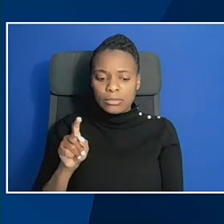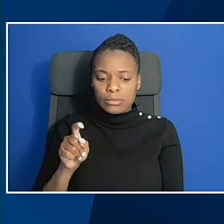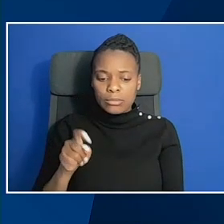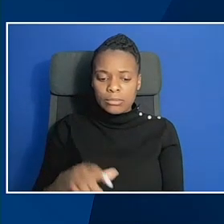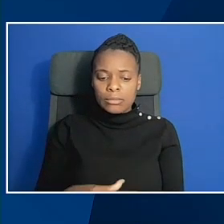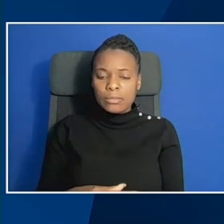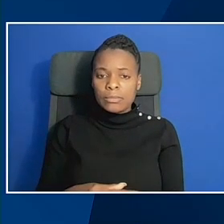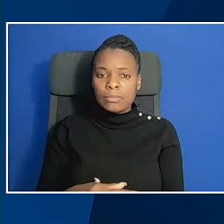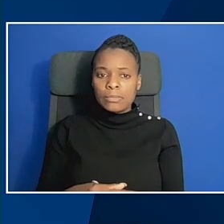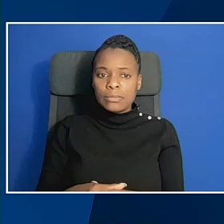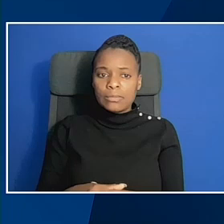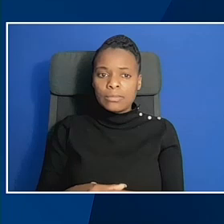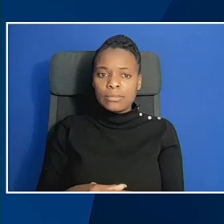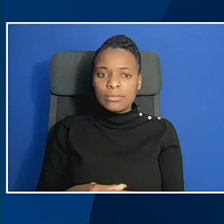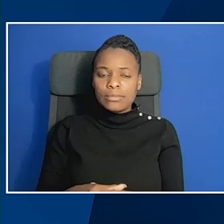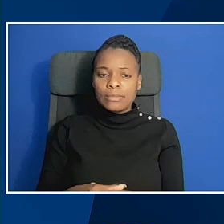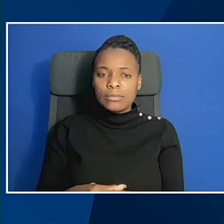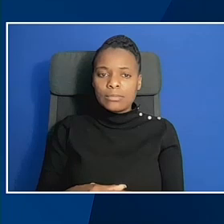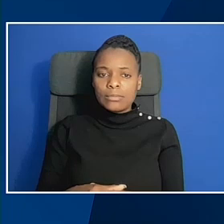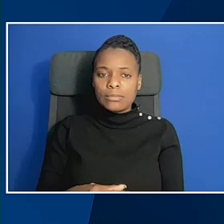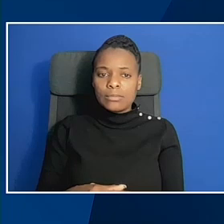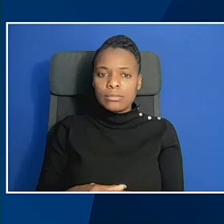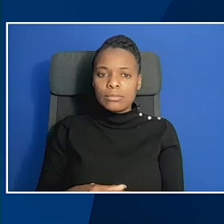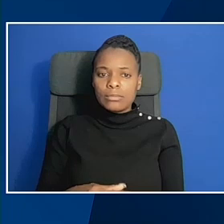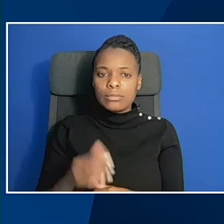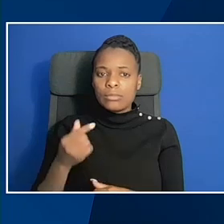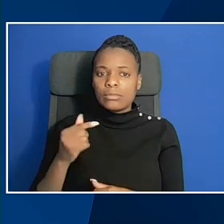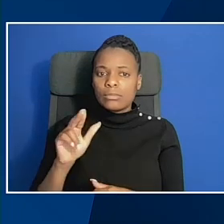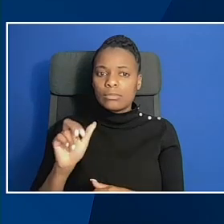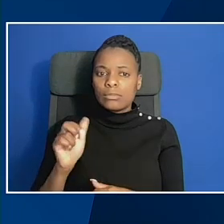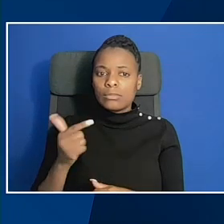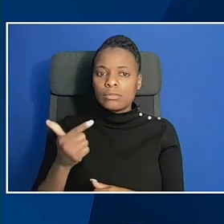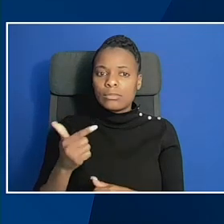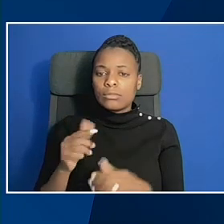Well the- When we get to (d), we have not